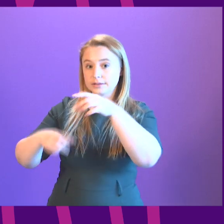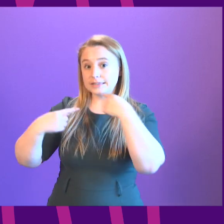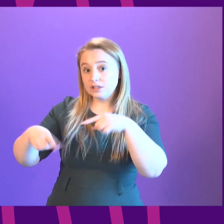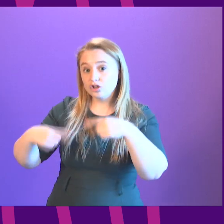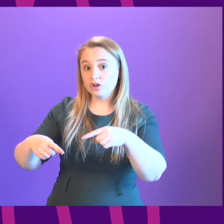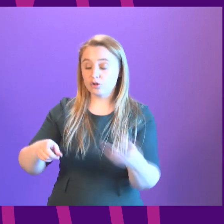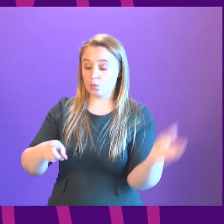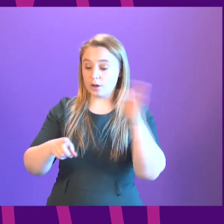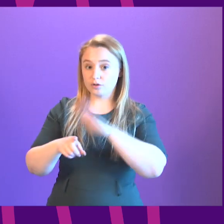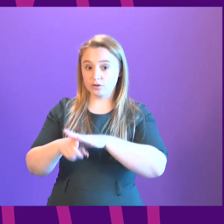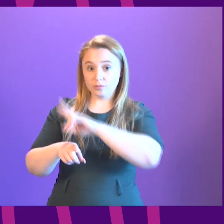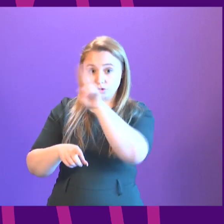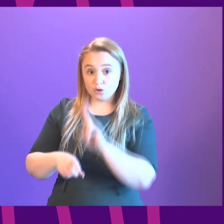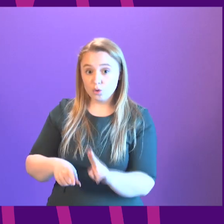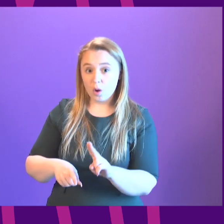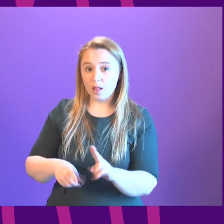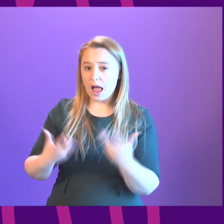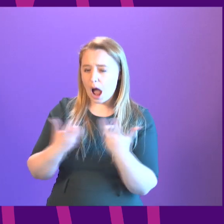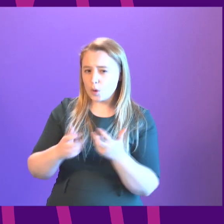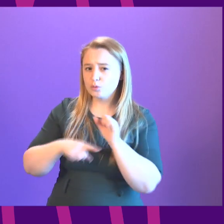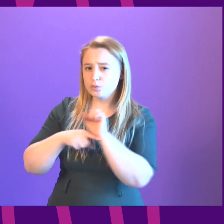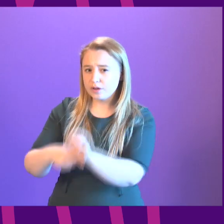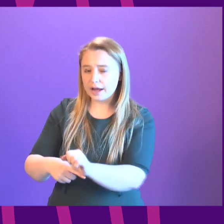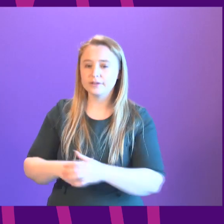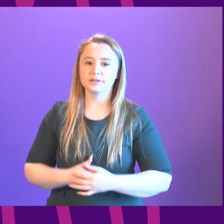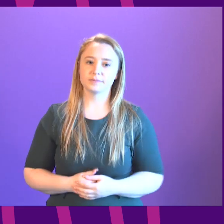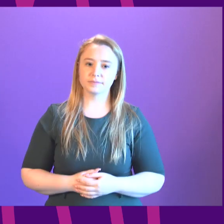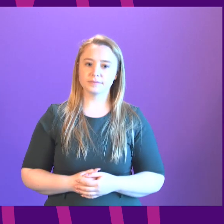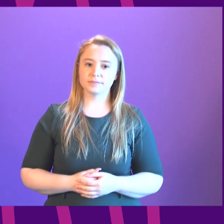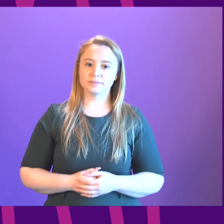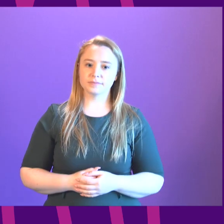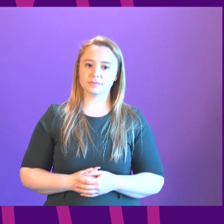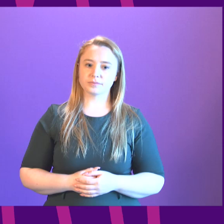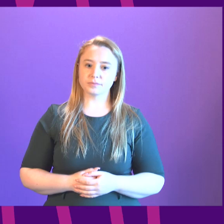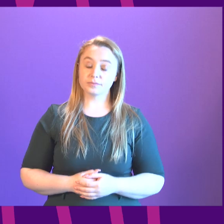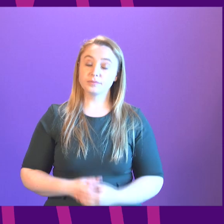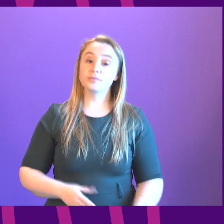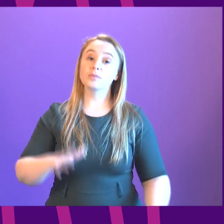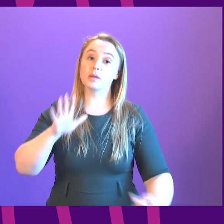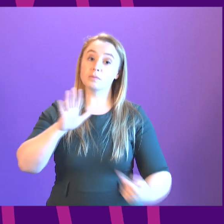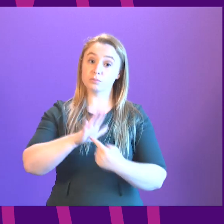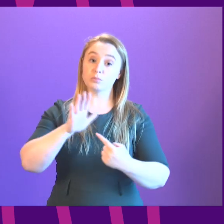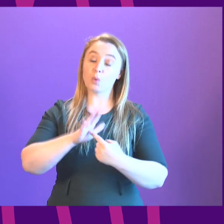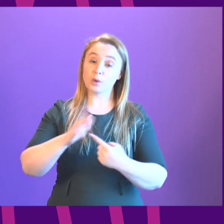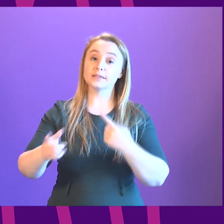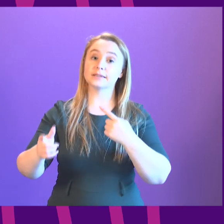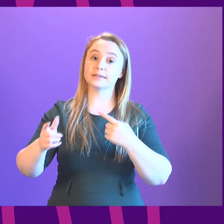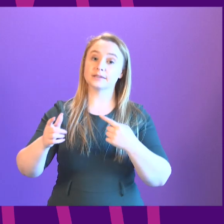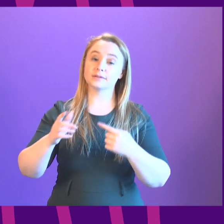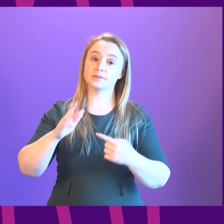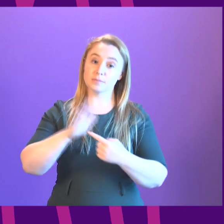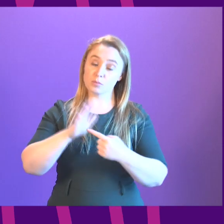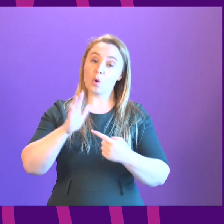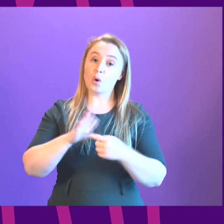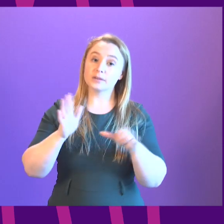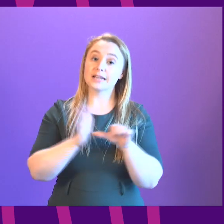The First Minister: Those are all important issues. First, I accept